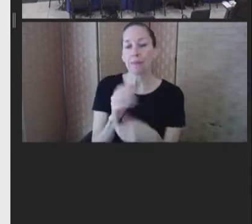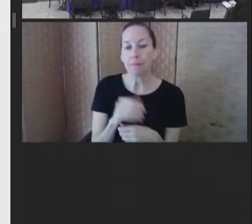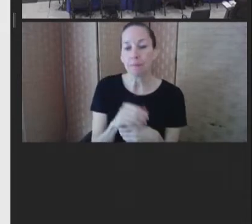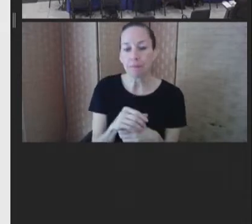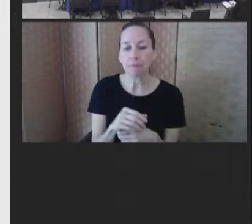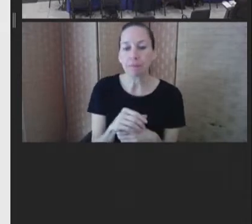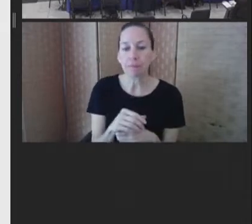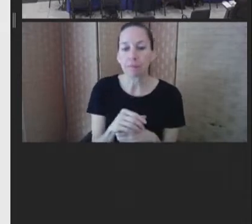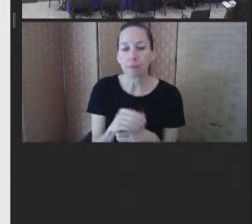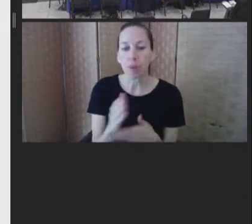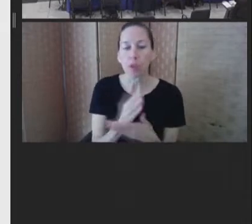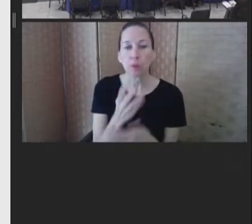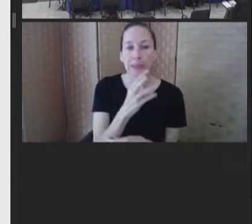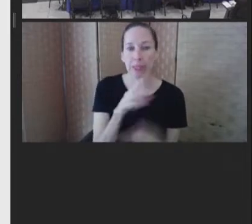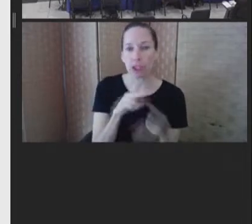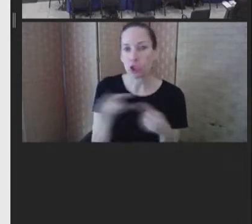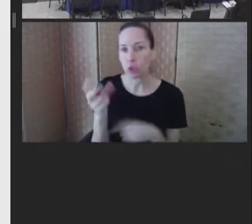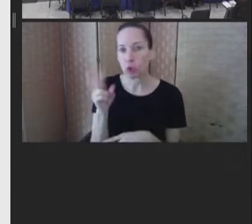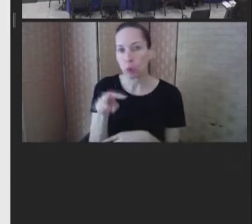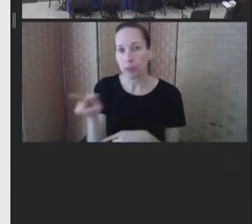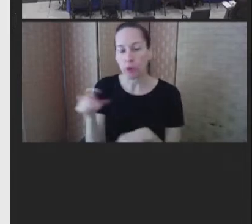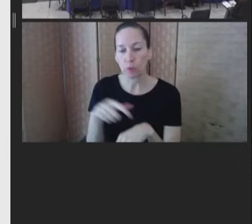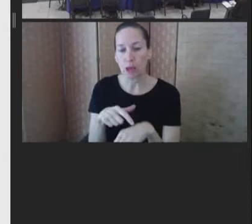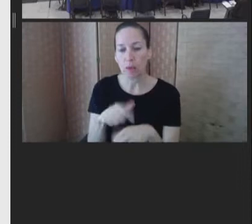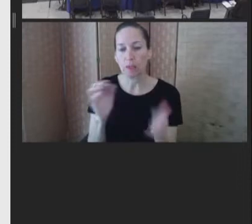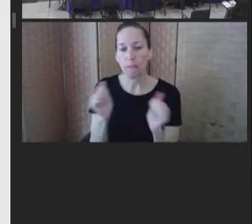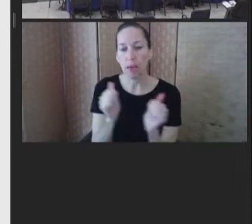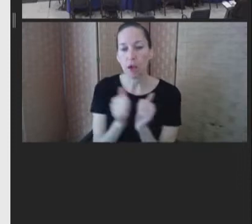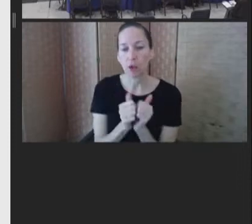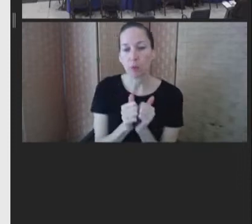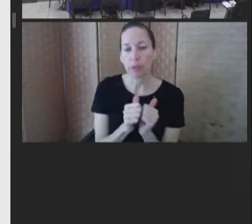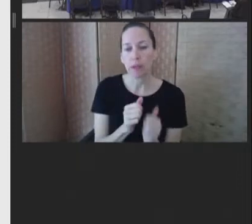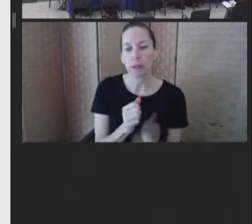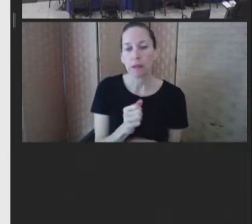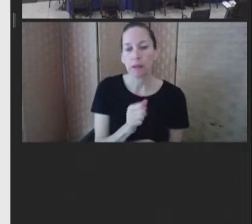compared to 12 times for the prototype arm when compared to baseline titers.